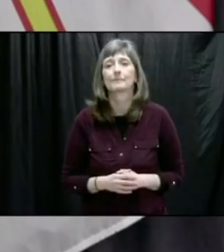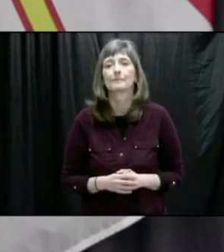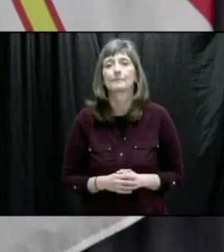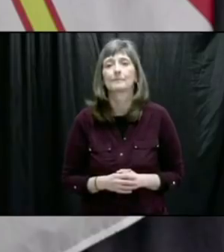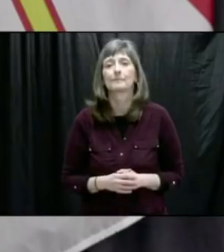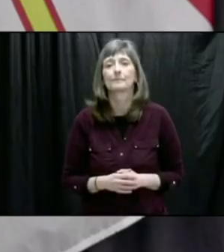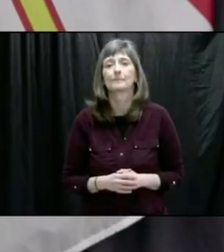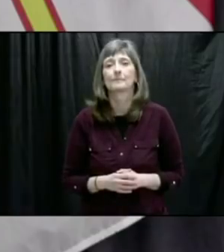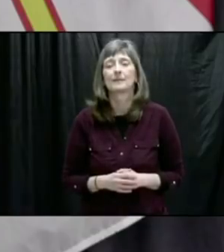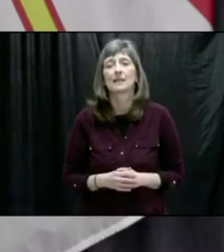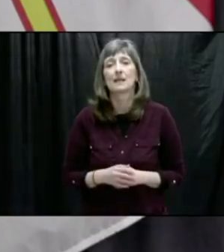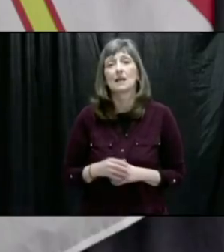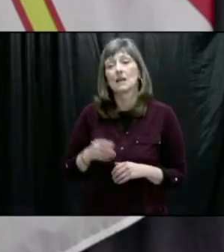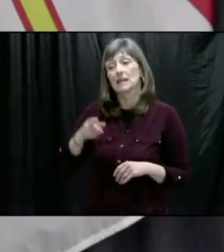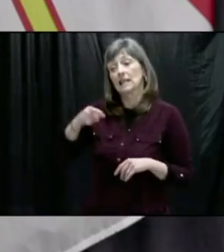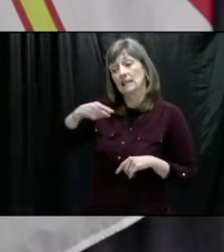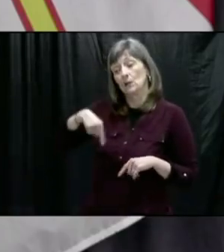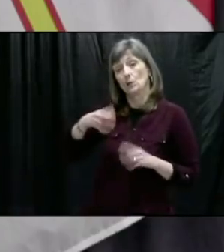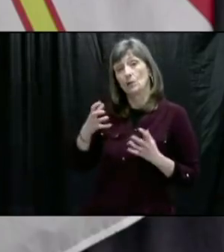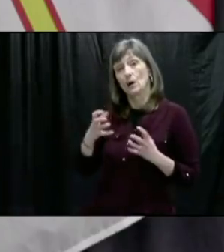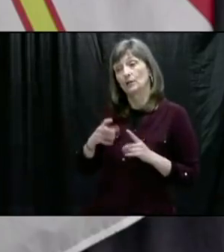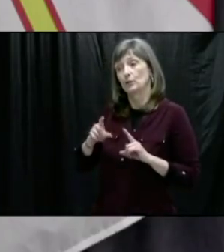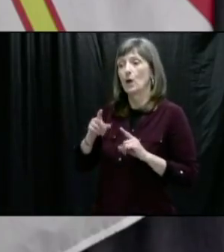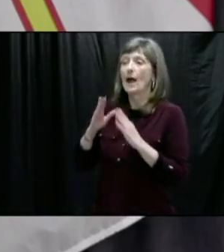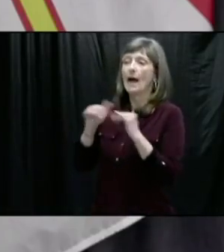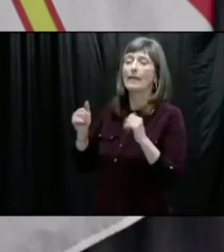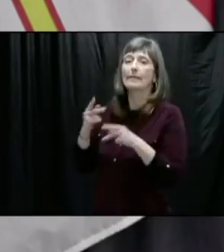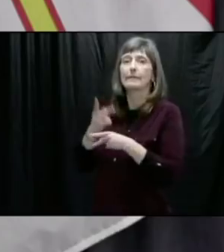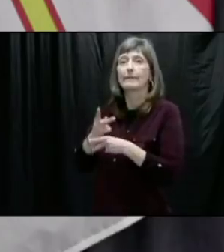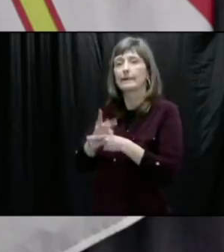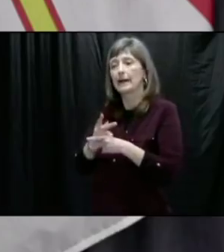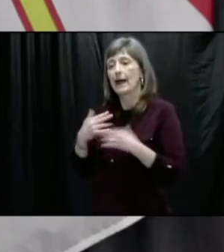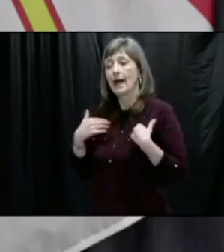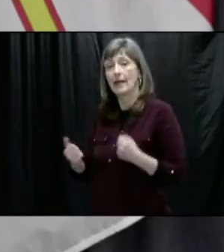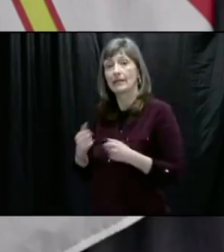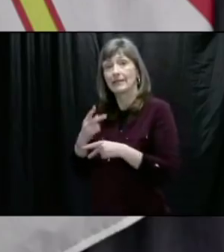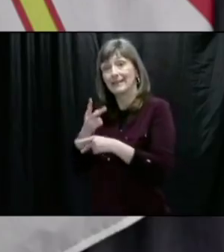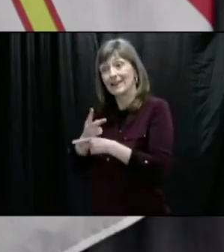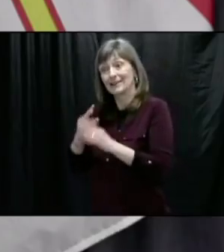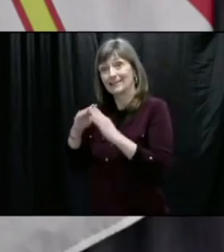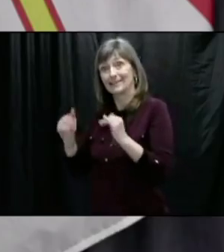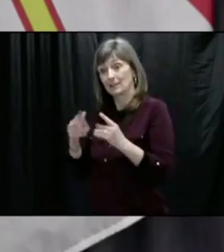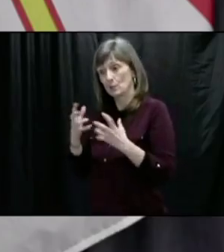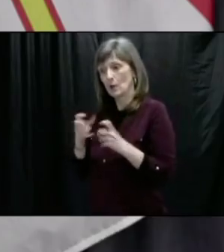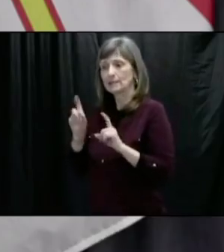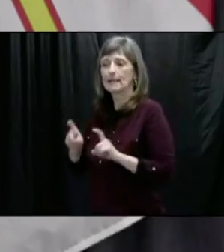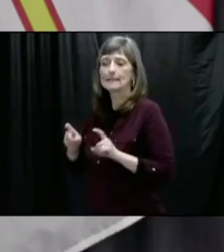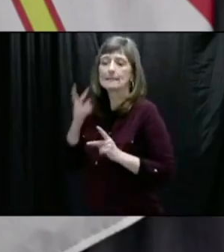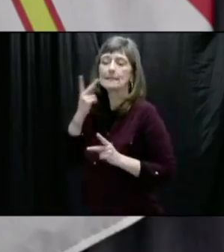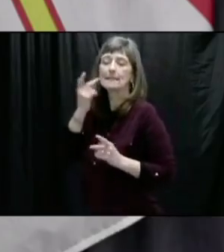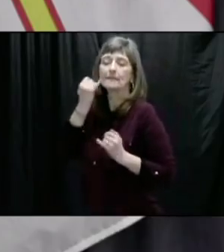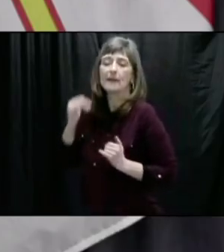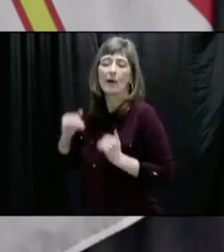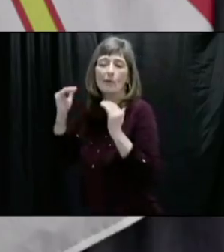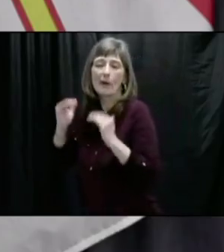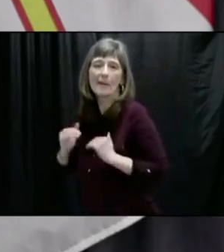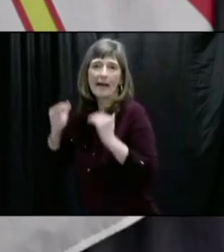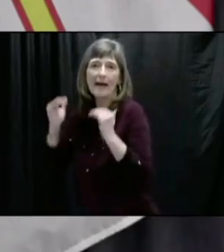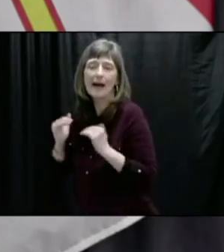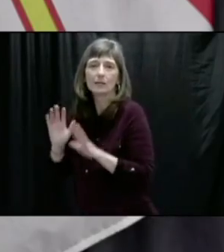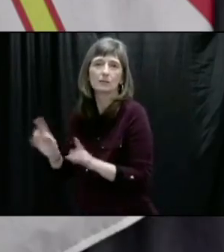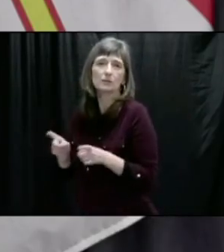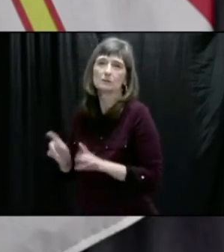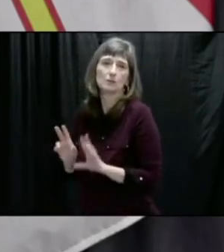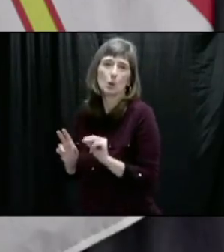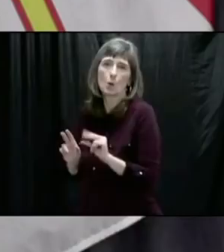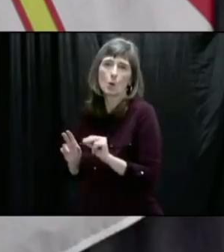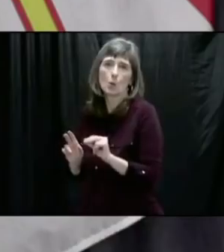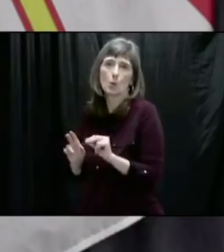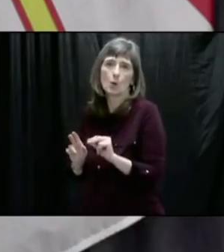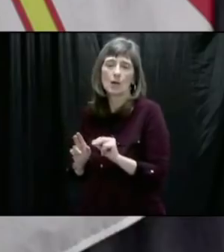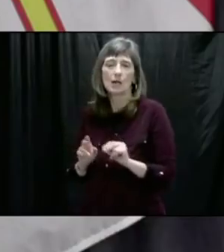IT'S THIS -- THIS IS NOT A TEST